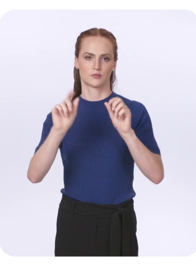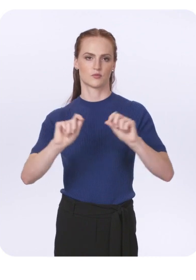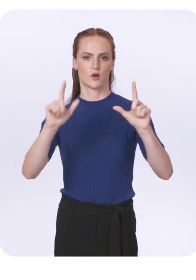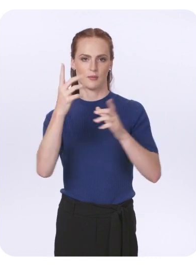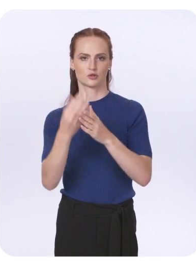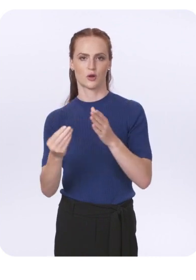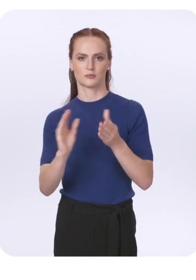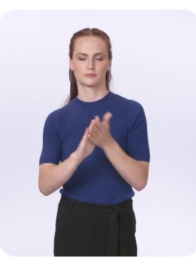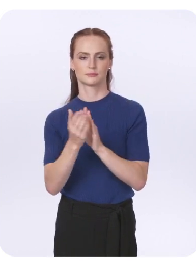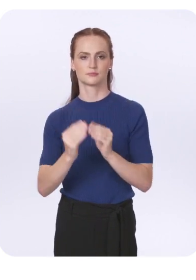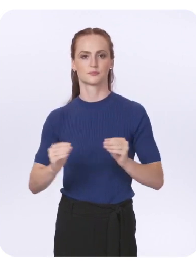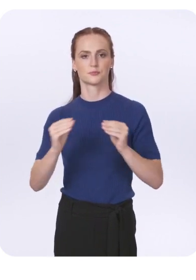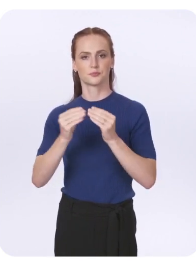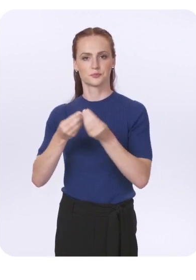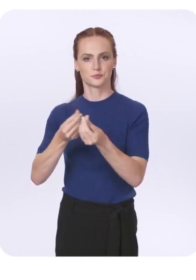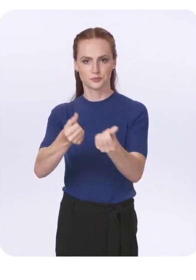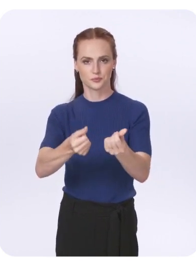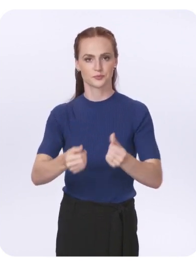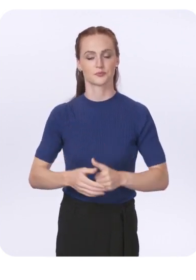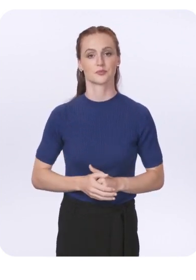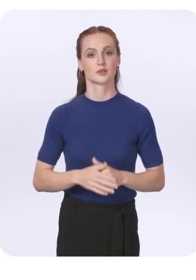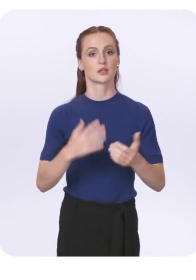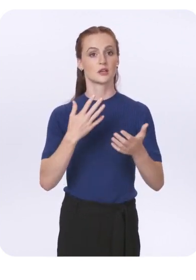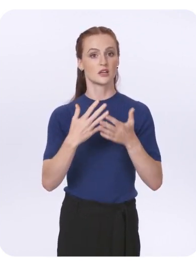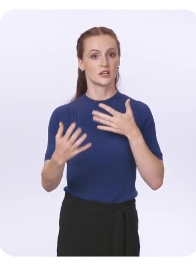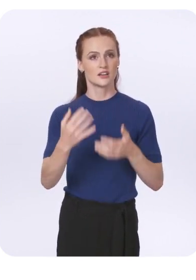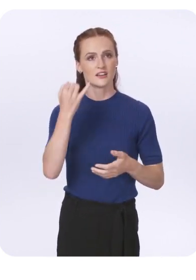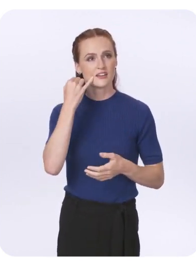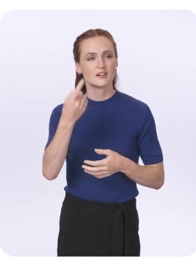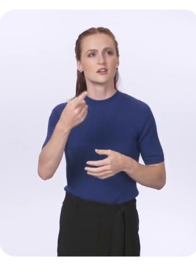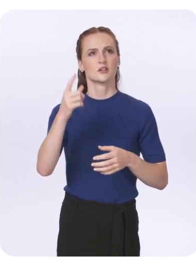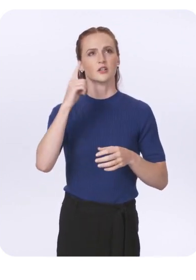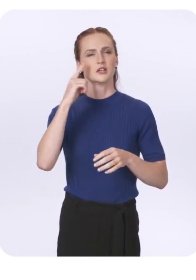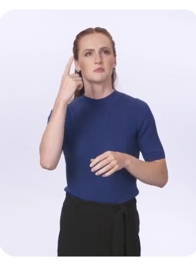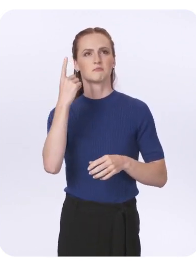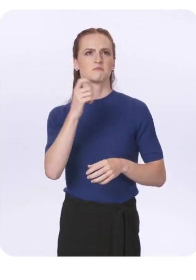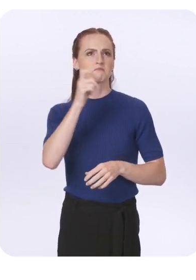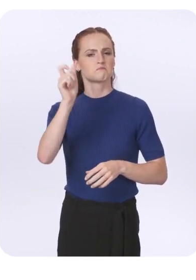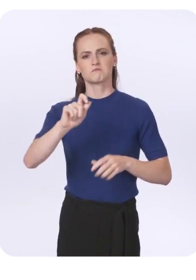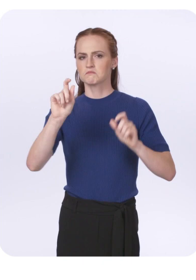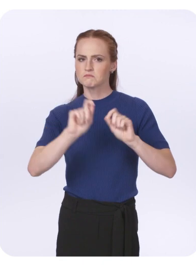So ultimately, even if you think you have no need for rendering these complex graphical worlds,